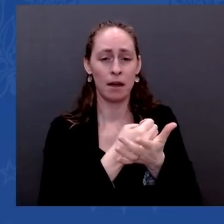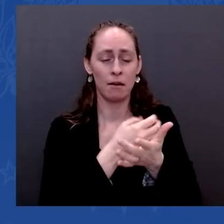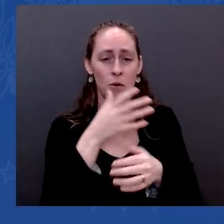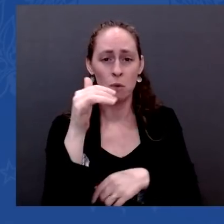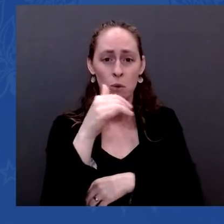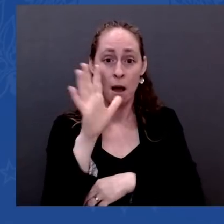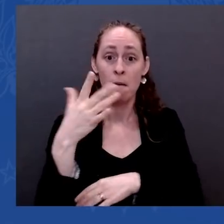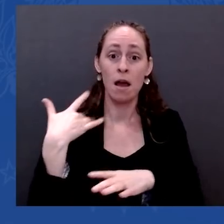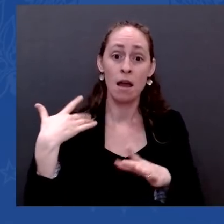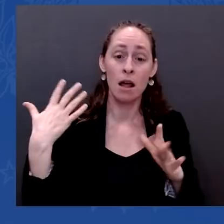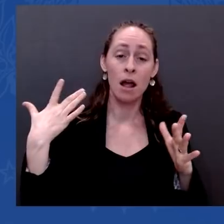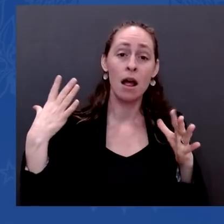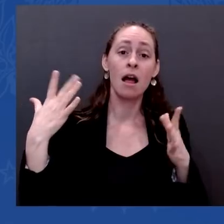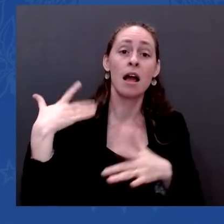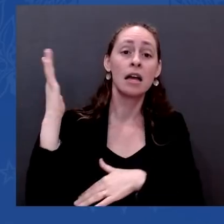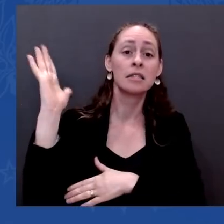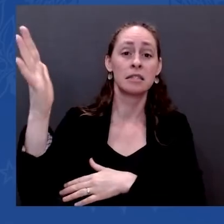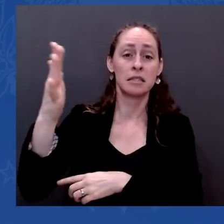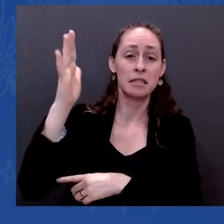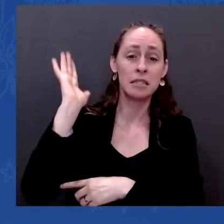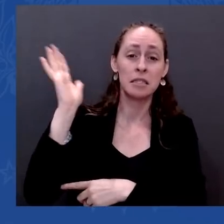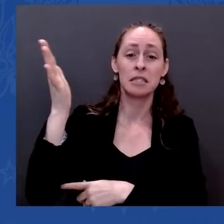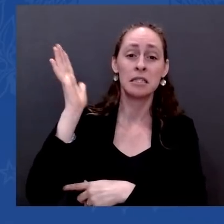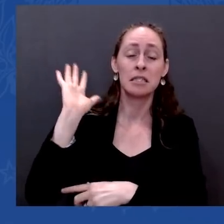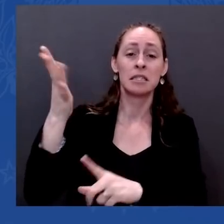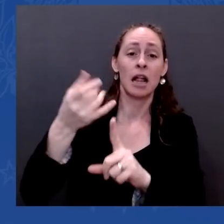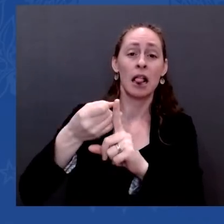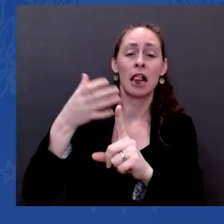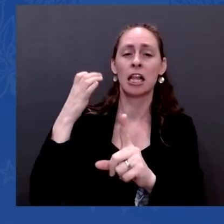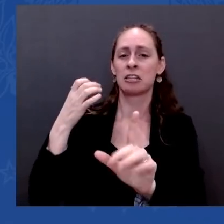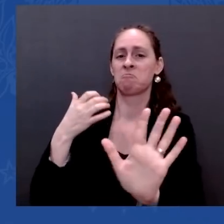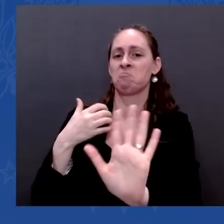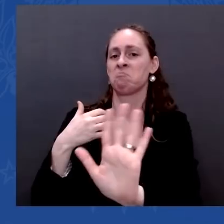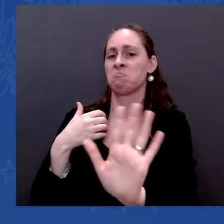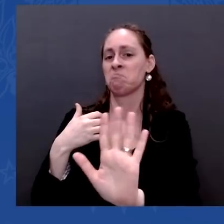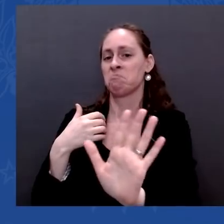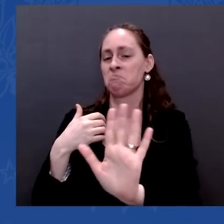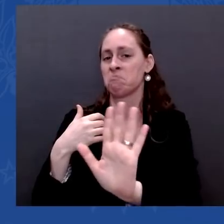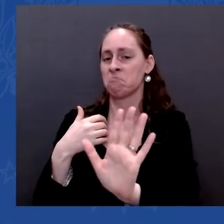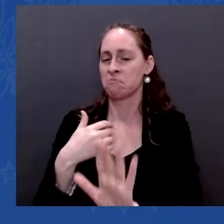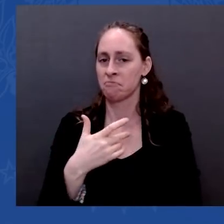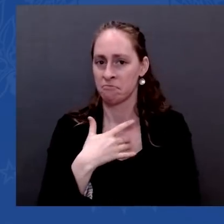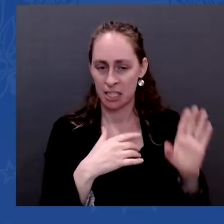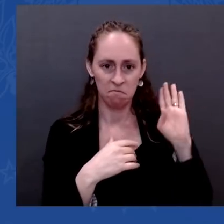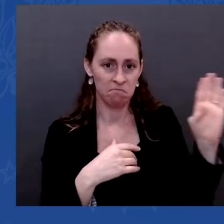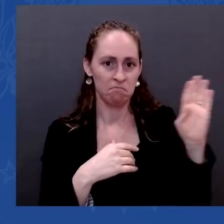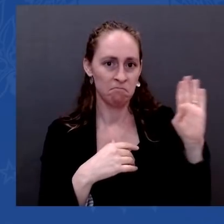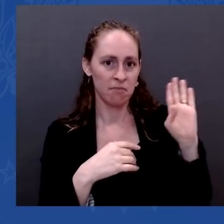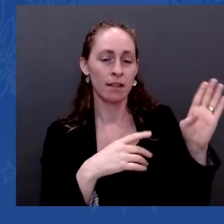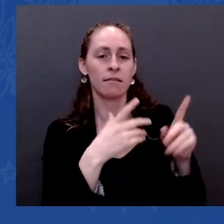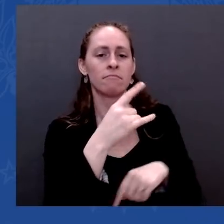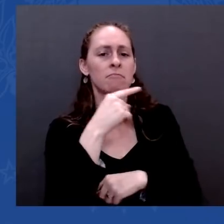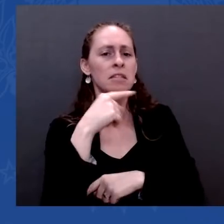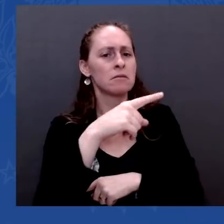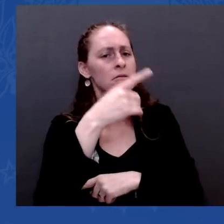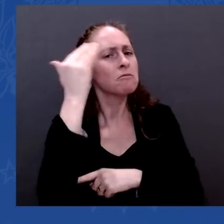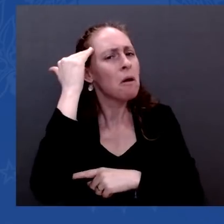that there might be even more to come. And, at the same time, it is very clear we are well prepared with far-reaching measures.